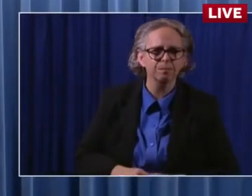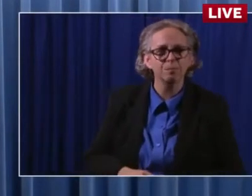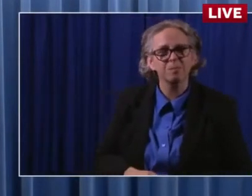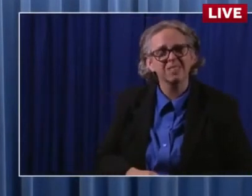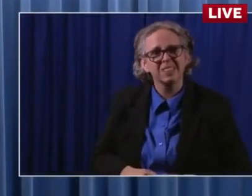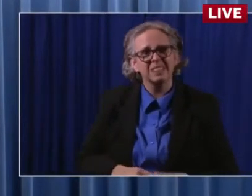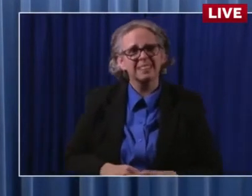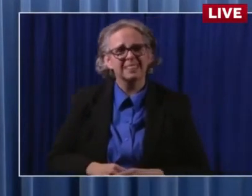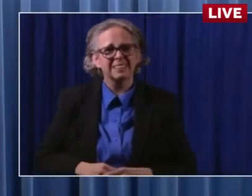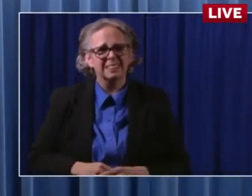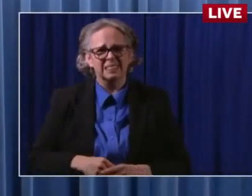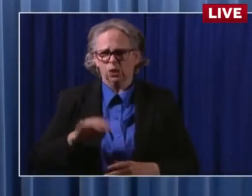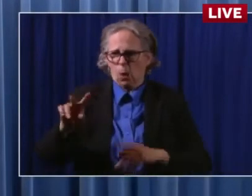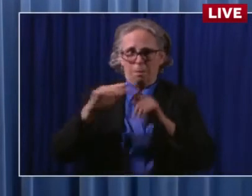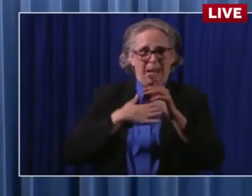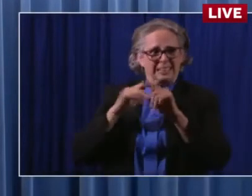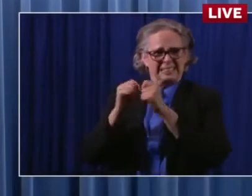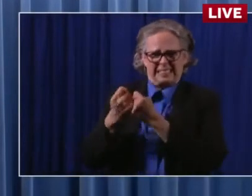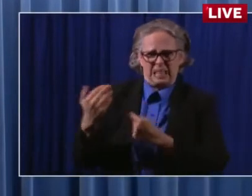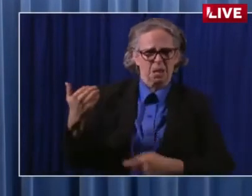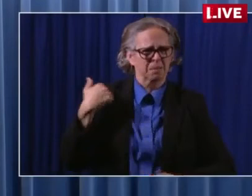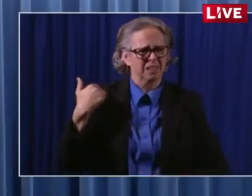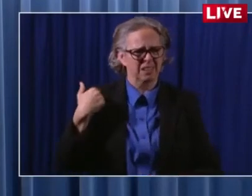THOSE CASES ARE STILL COMING IN.